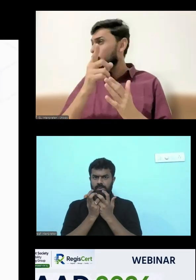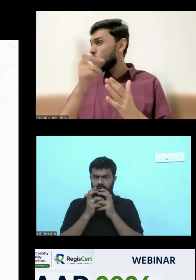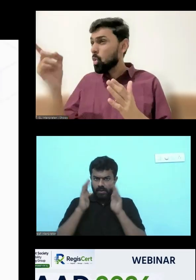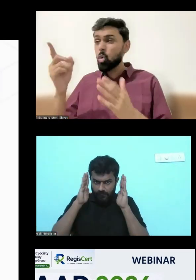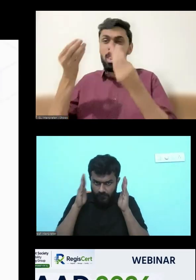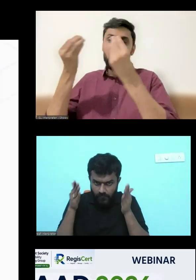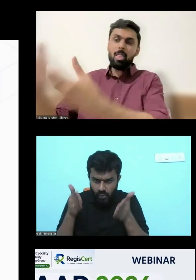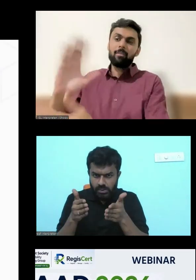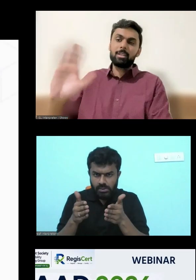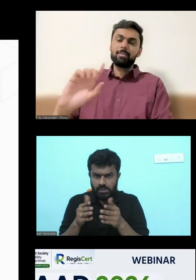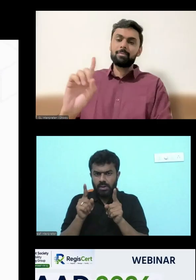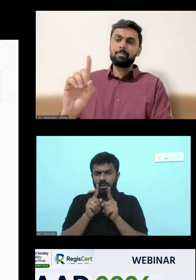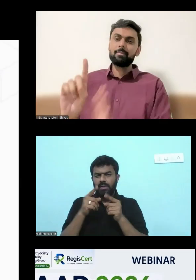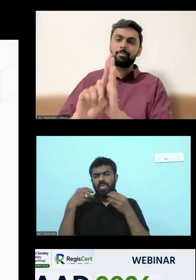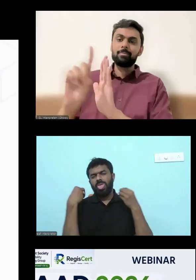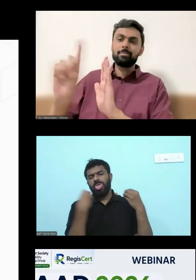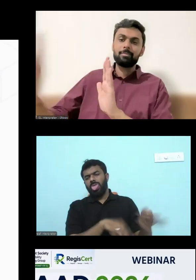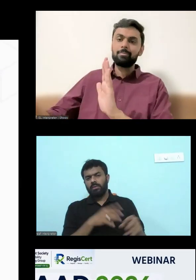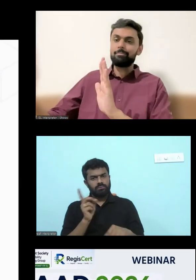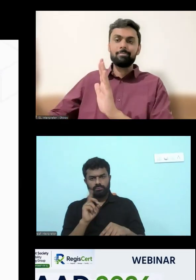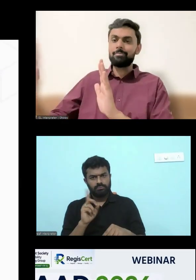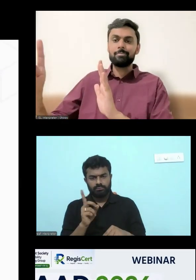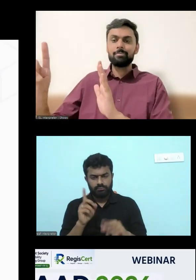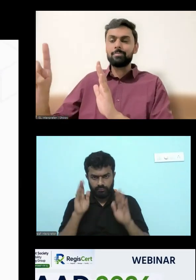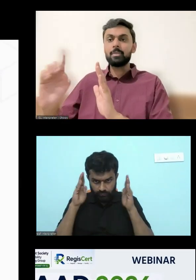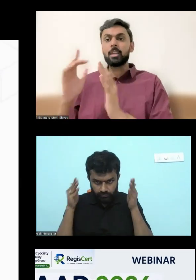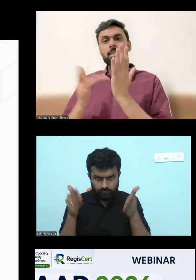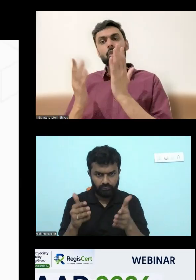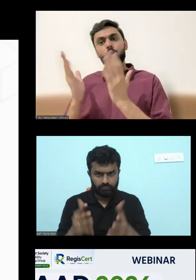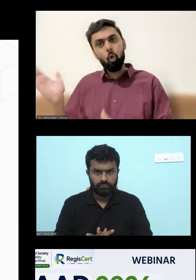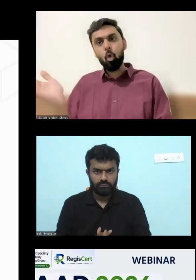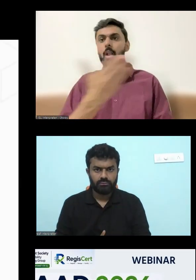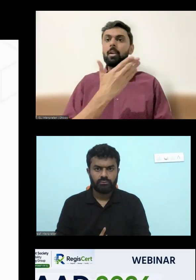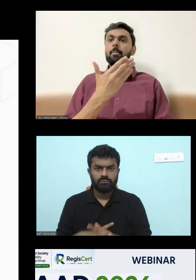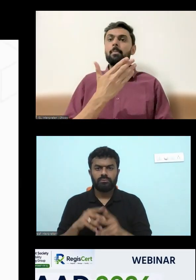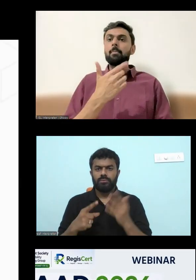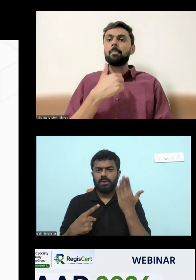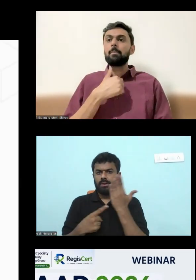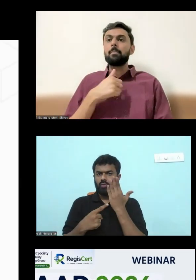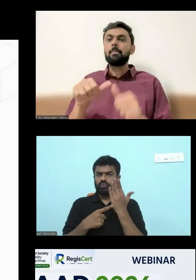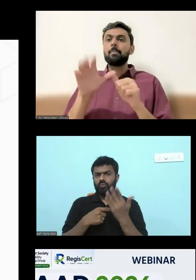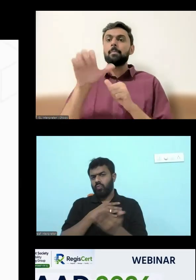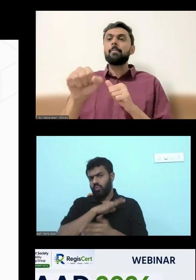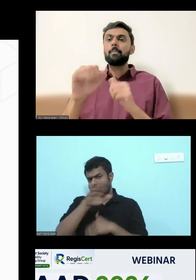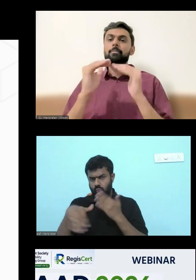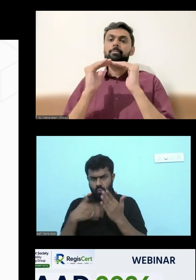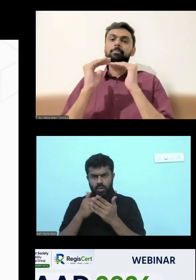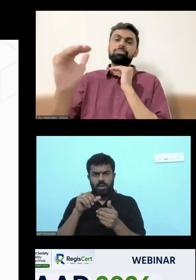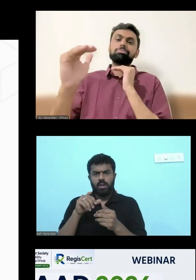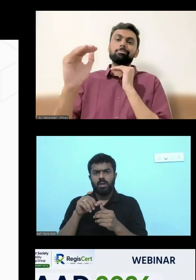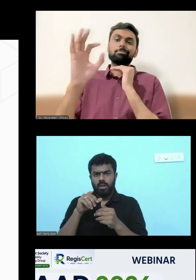We are providing technology for all and we are making accessibility our standard because it is